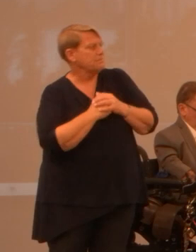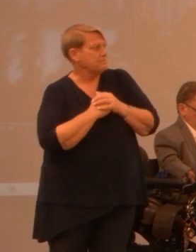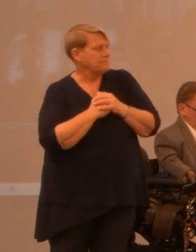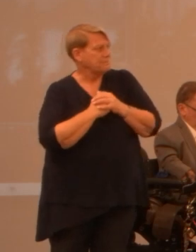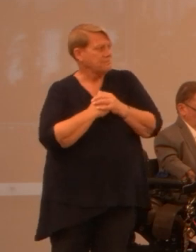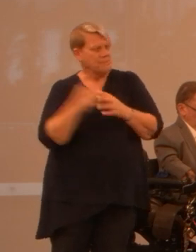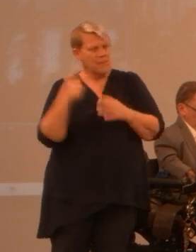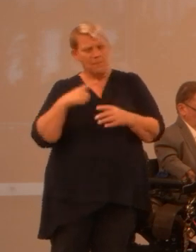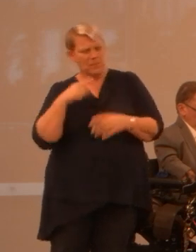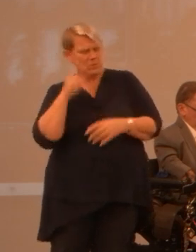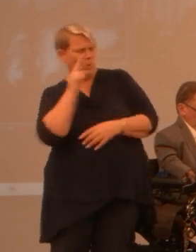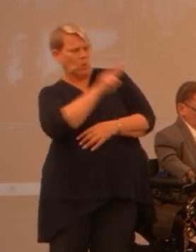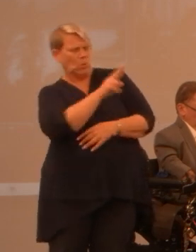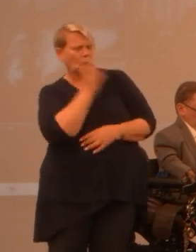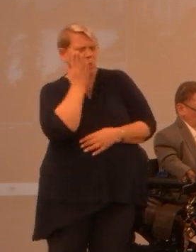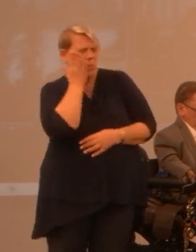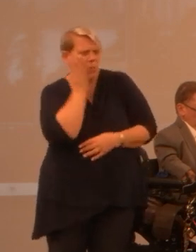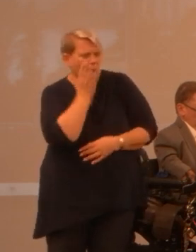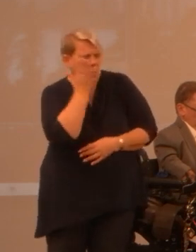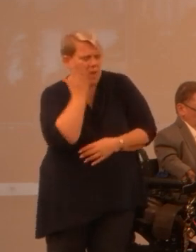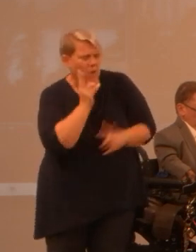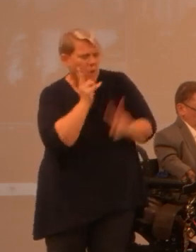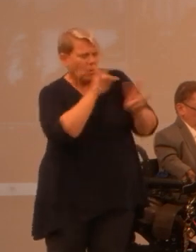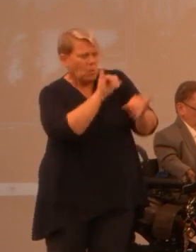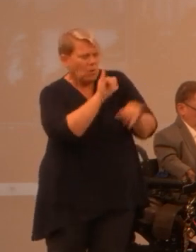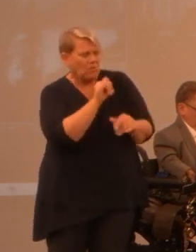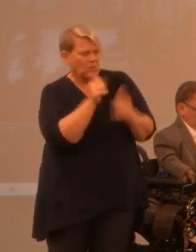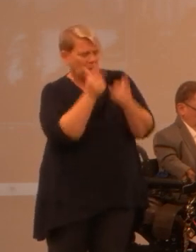looked pale, they looked differently, they spoke differently, and they behaved